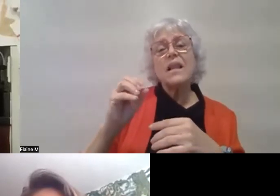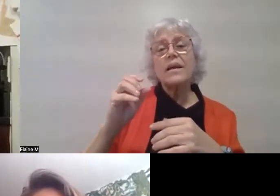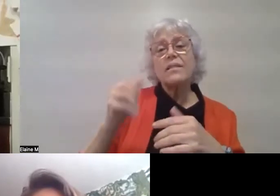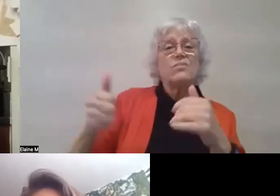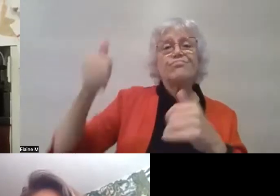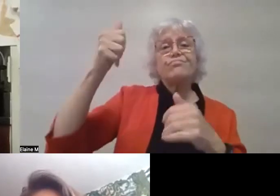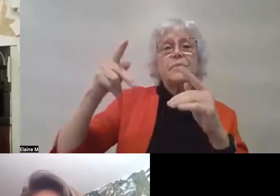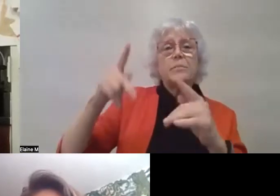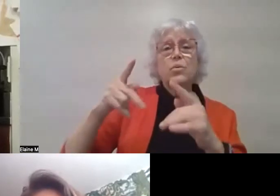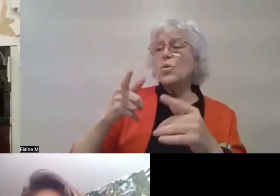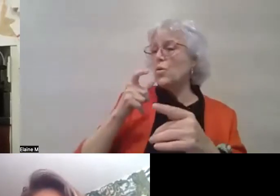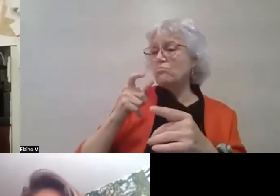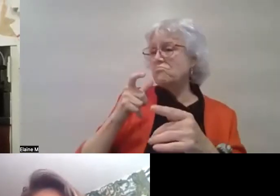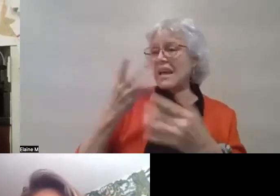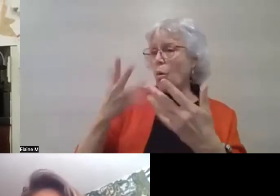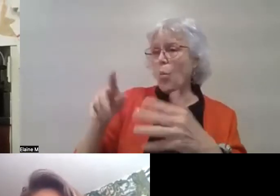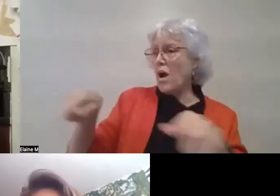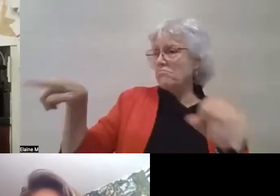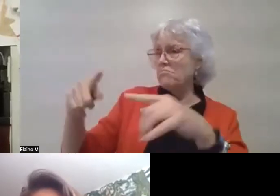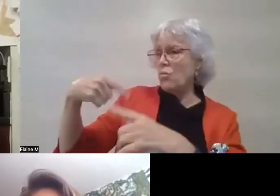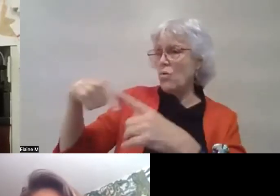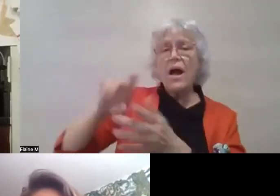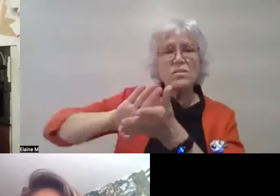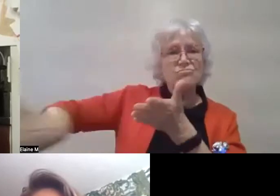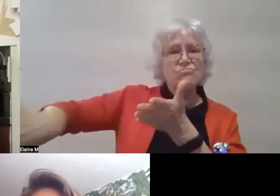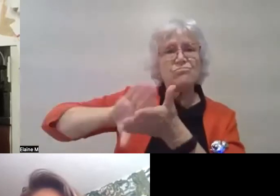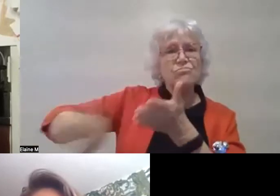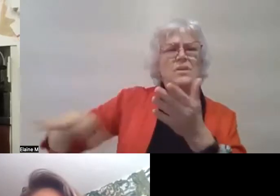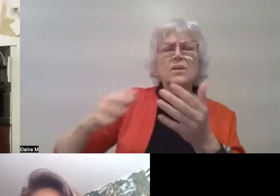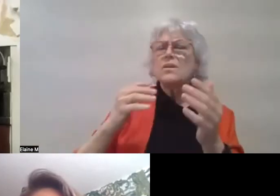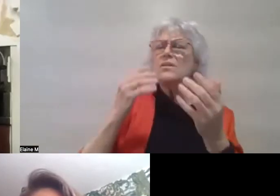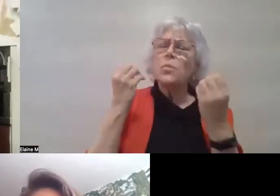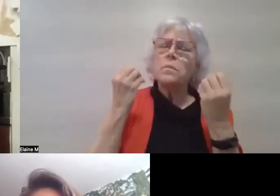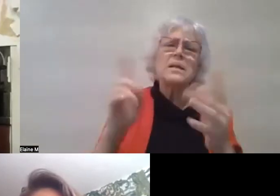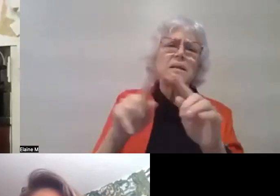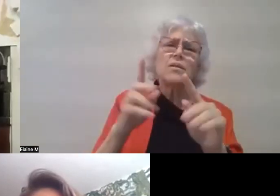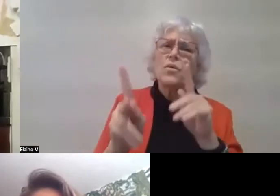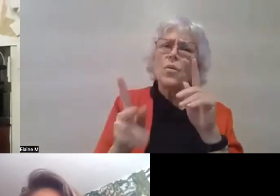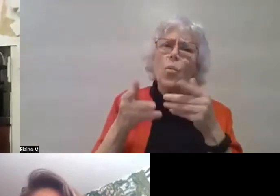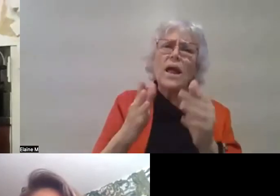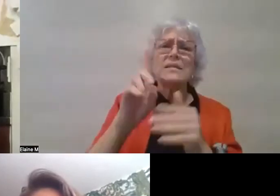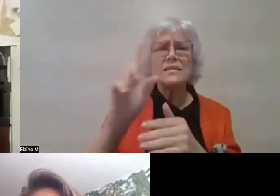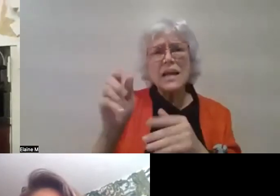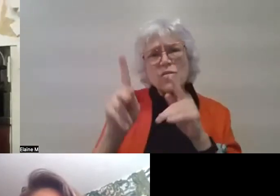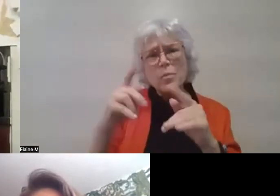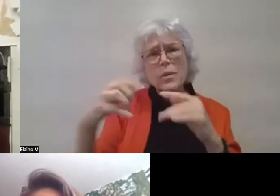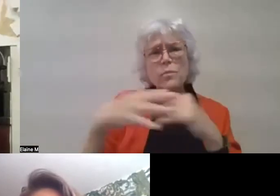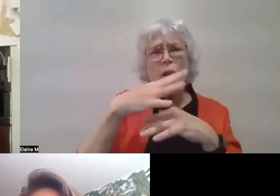There are many ways in which native people or disabled people, suffer genocide and eugenics